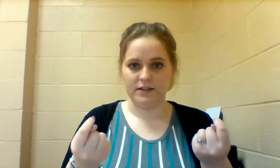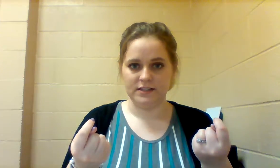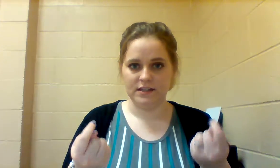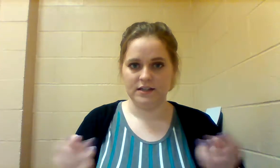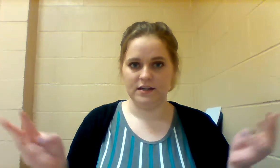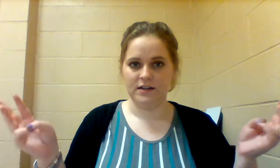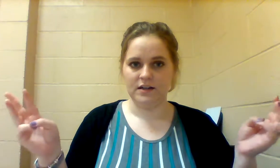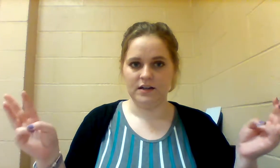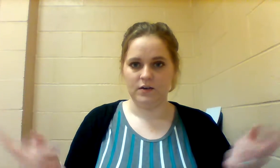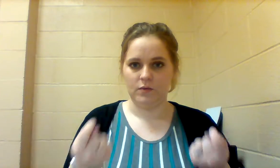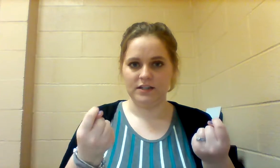WHAT